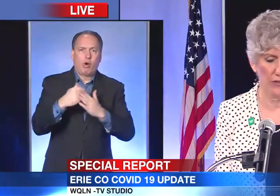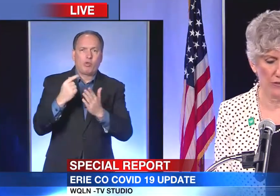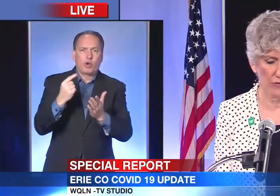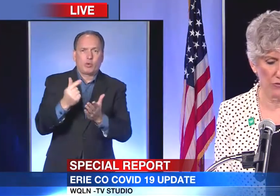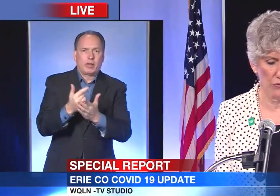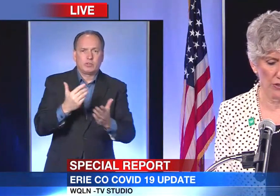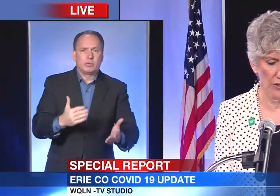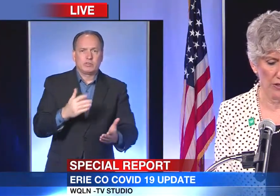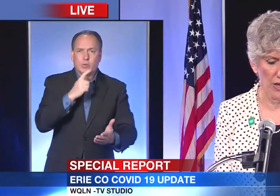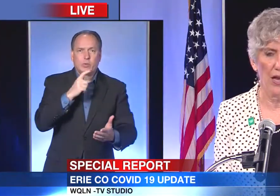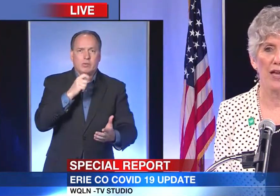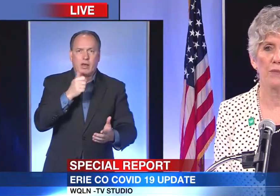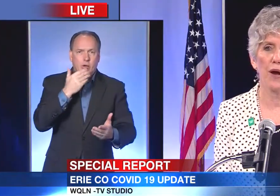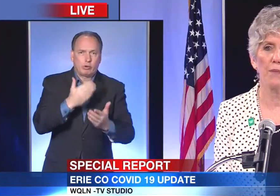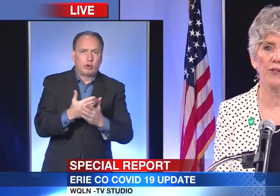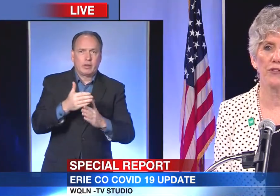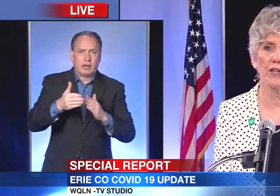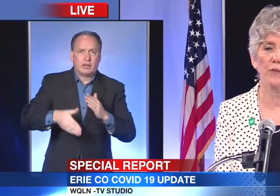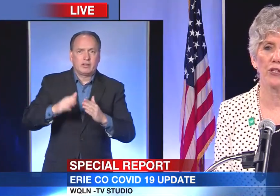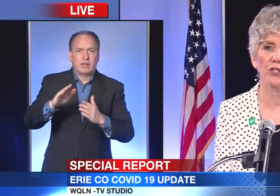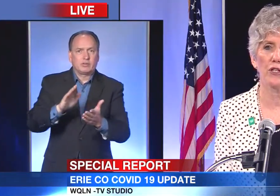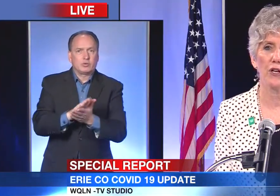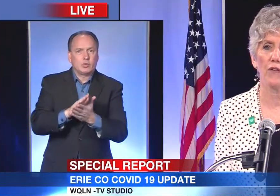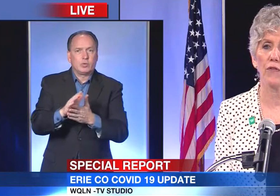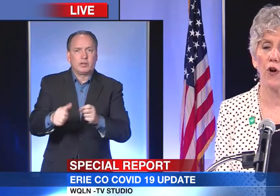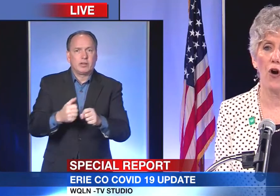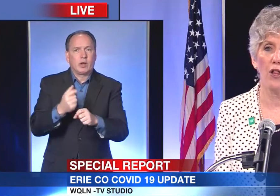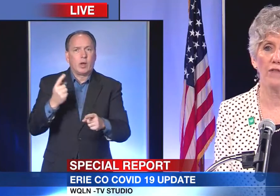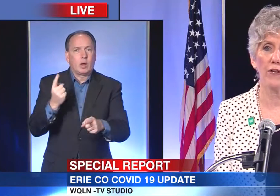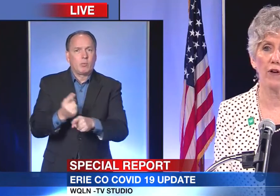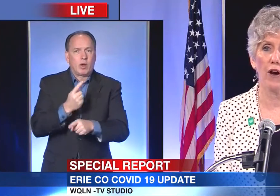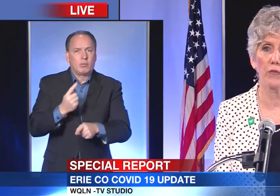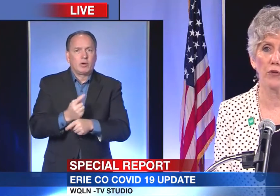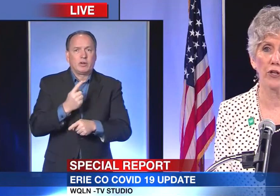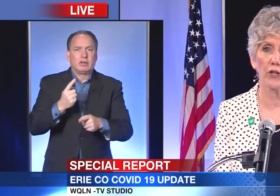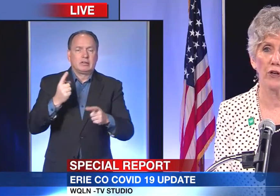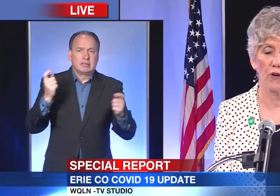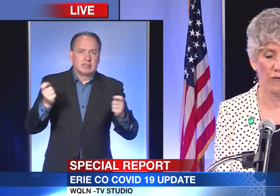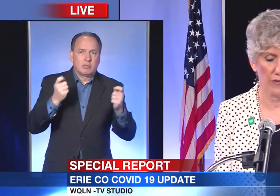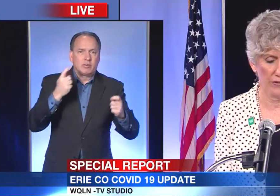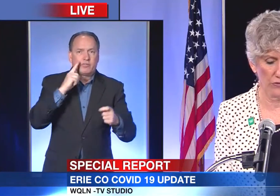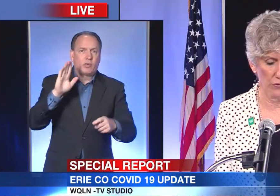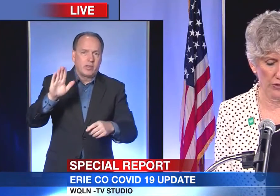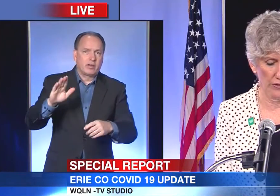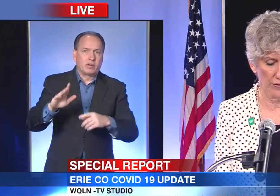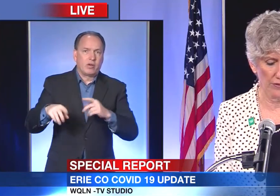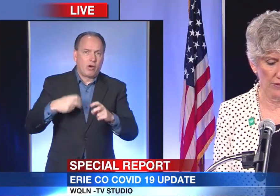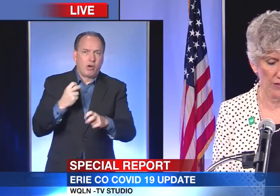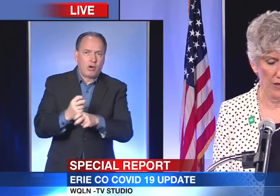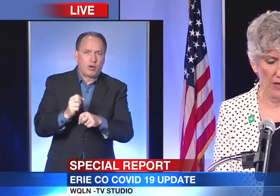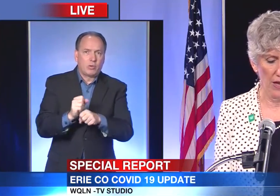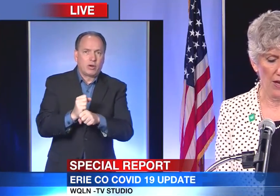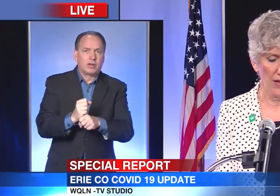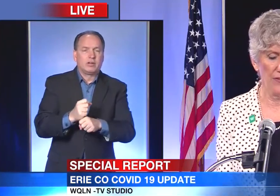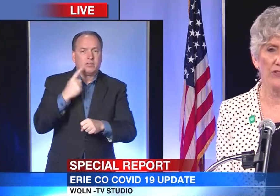I FEEL TERRIBLE FOR ALL OF THE GRADUATES WHO DIDN'T GET A PROPER END TO THEIR SCHOOL YEAR AND A PROPER CELEBRATION FOR ALL